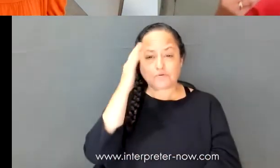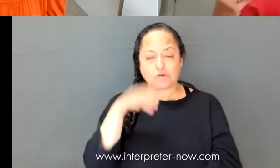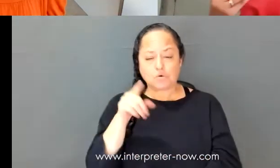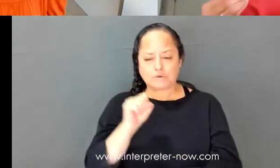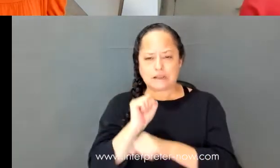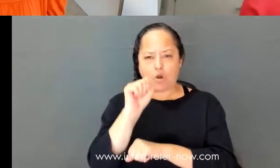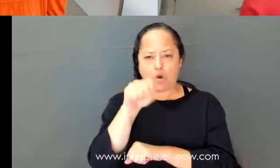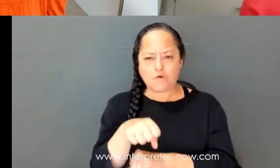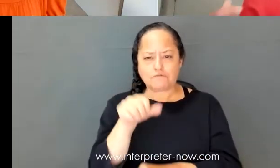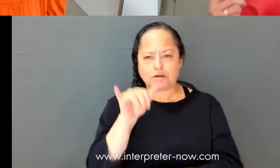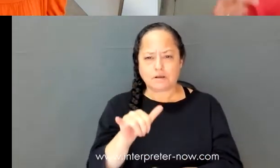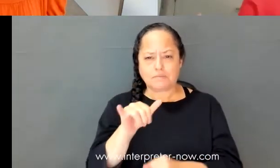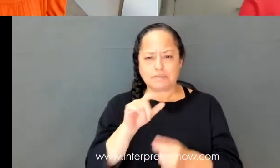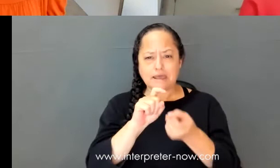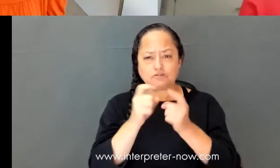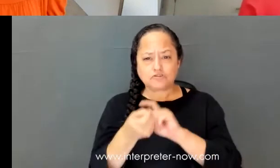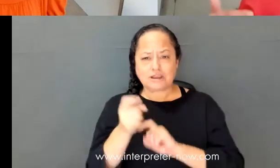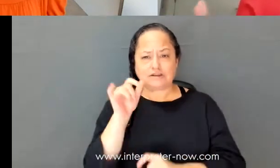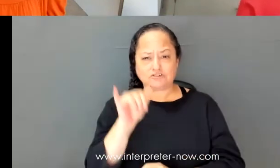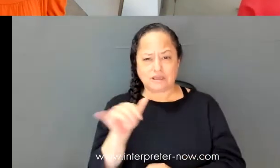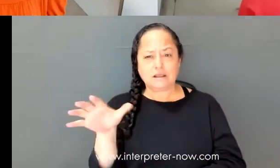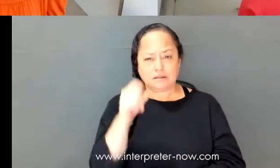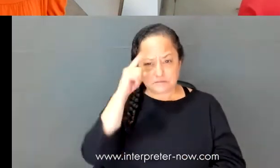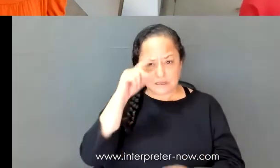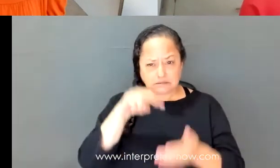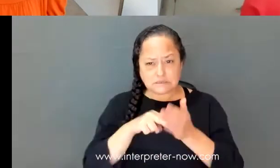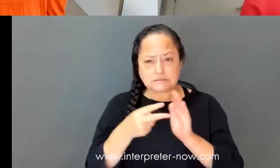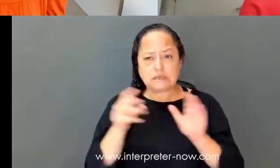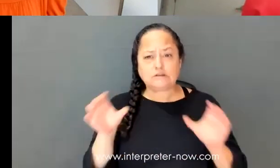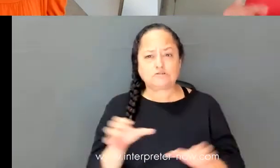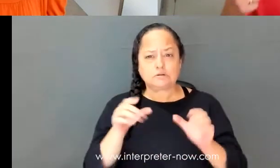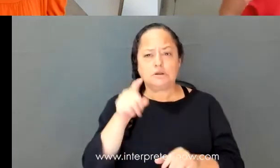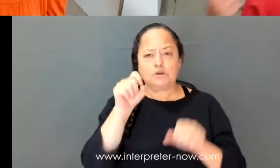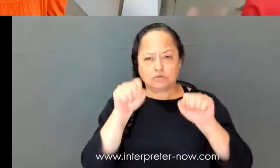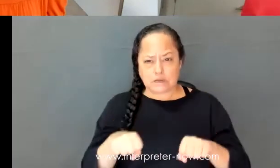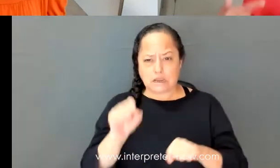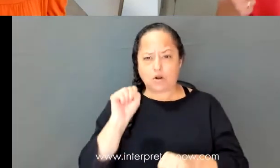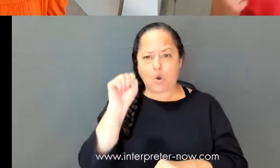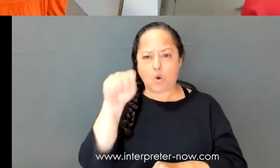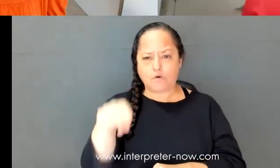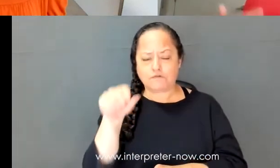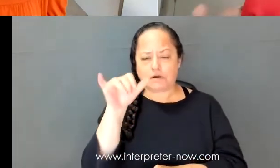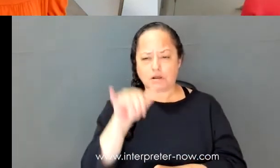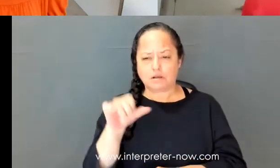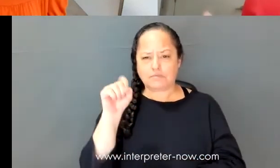that, that you can change that. It takes intentional action, but you can overcome those stereotypes and those ideas and those